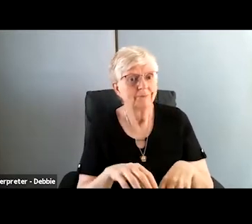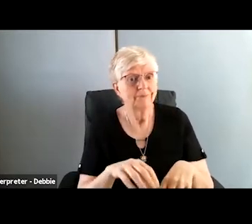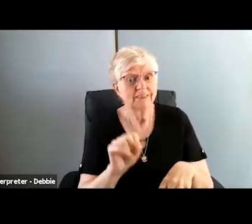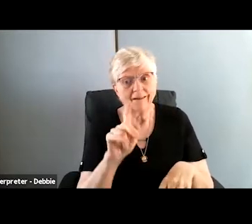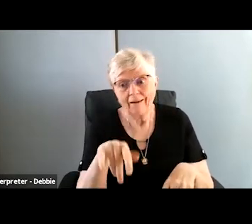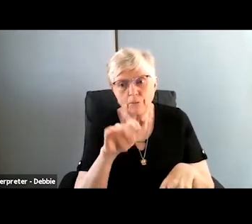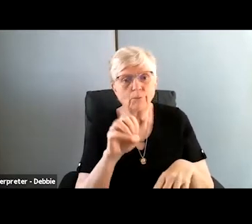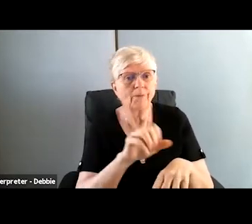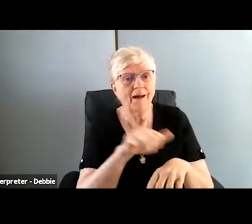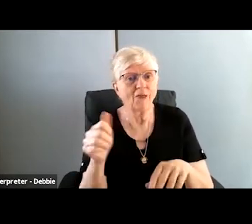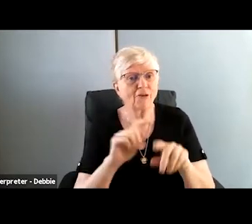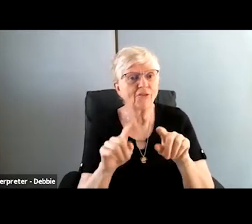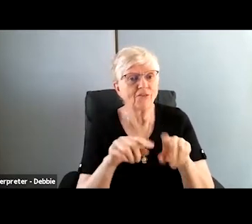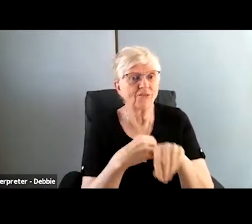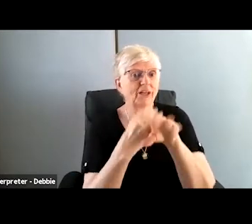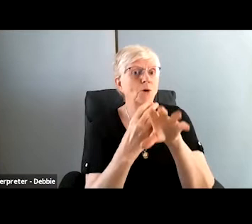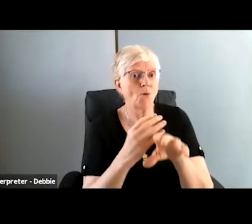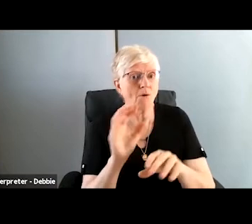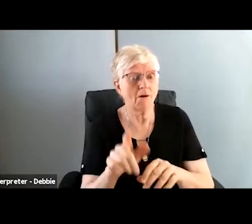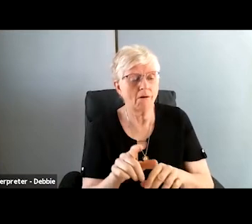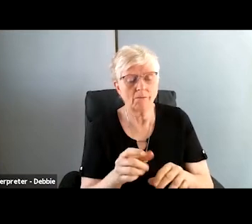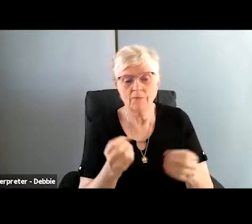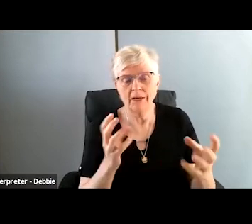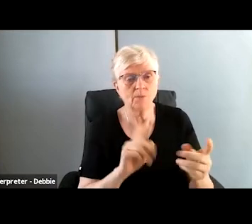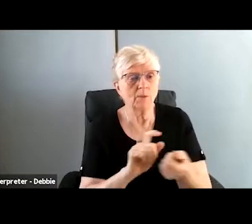NEXT, WE ASKED ABOUT HOW EASY IT IS TO UNDERSTAND OTHERS DURING VIDEO CALLS. A LOT OF US HAVE TRANSITIONED FROM